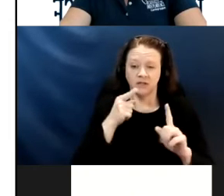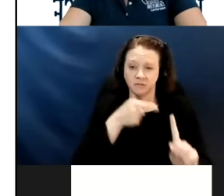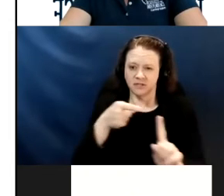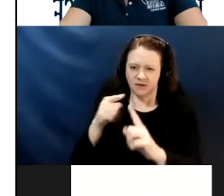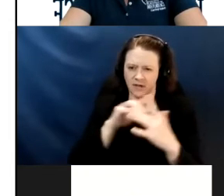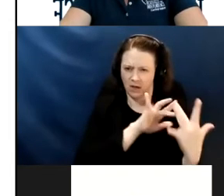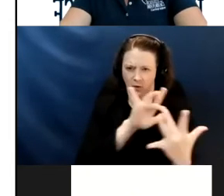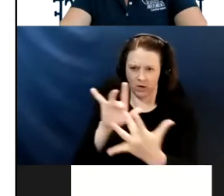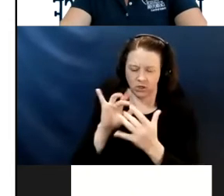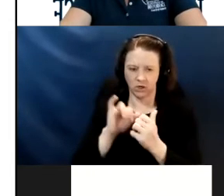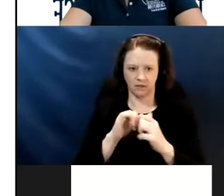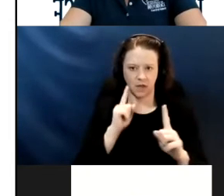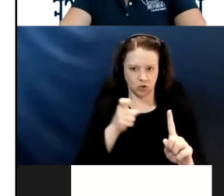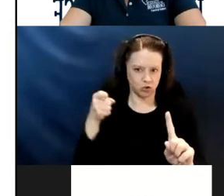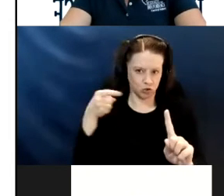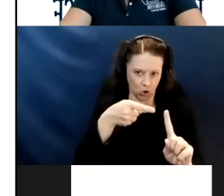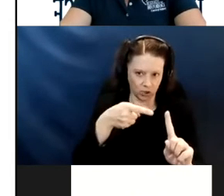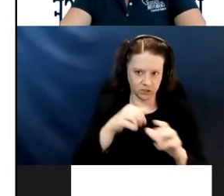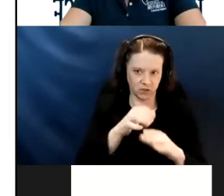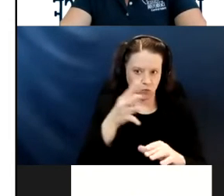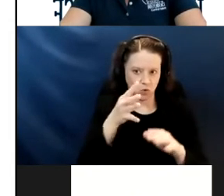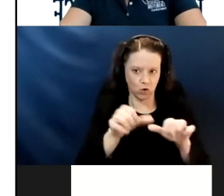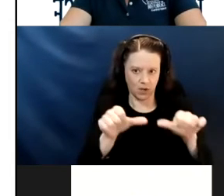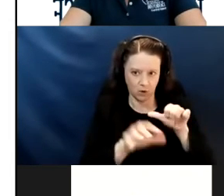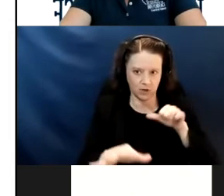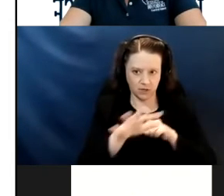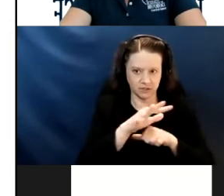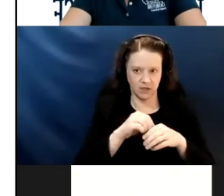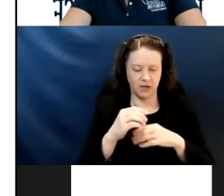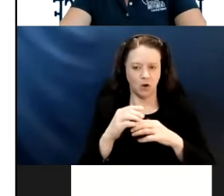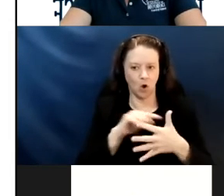that targets the rural areas of our counties, all five counties that we have.